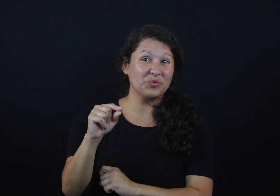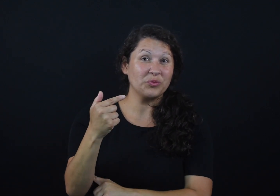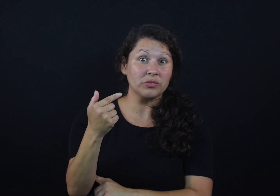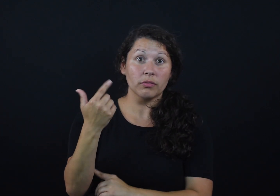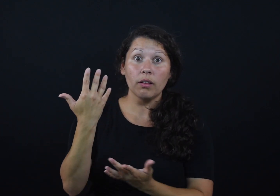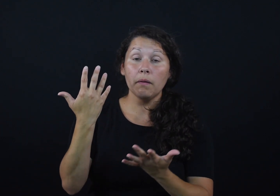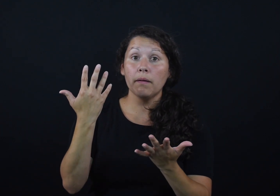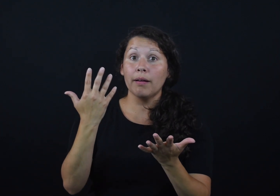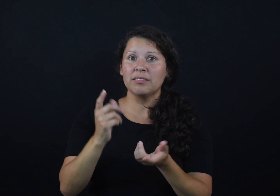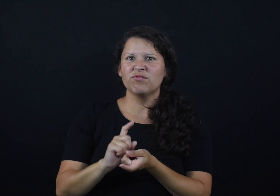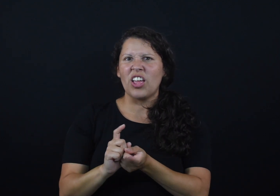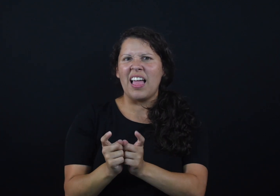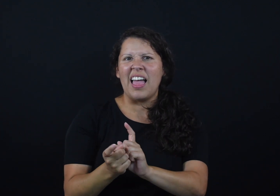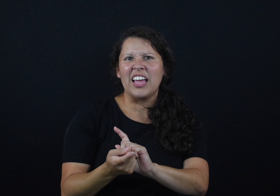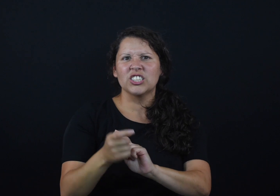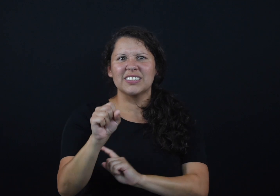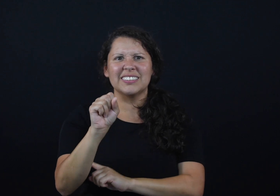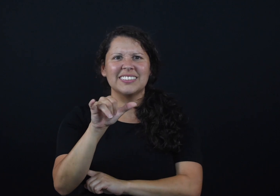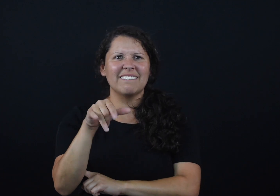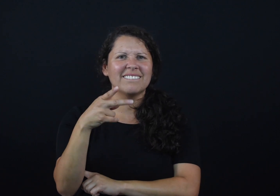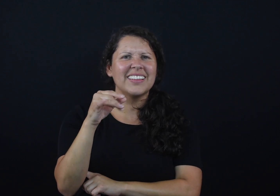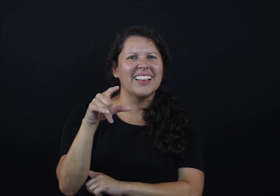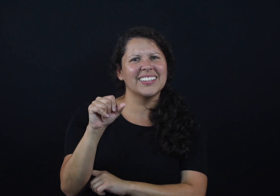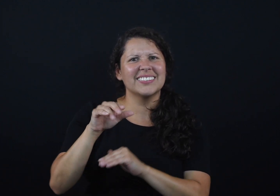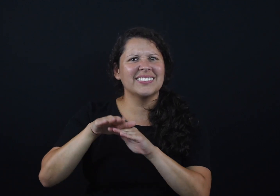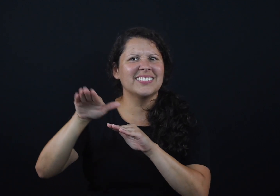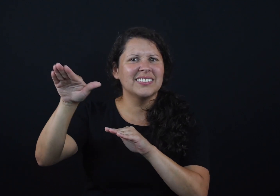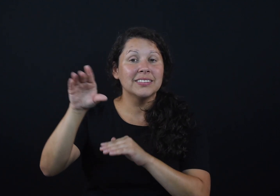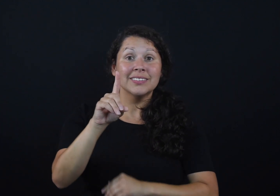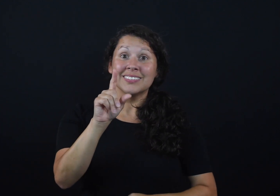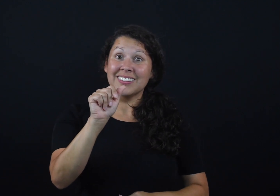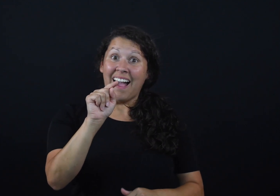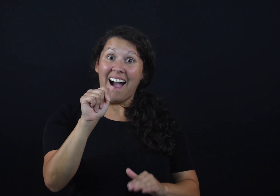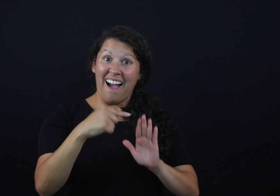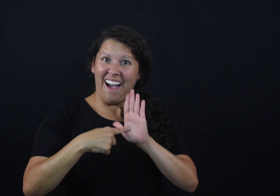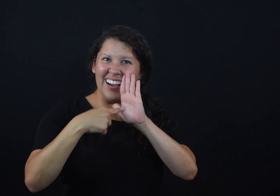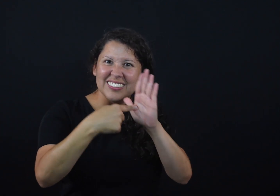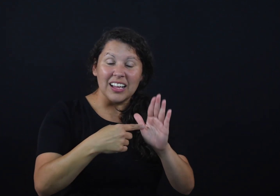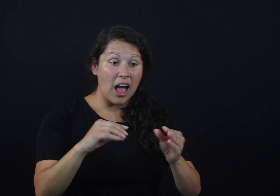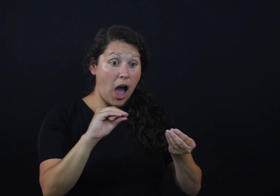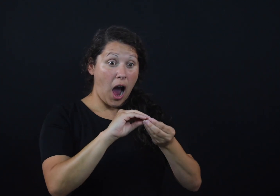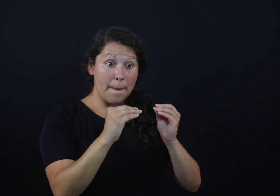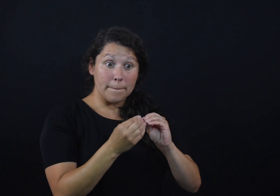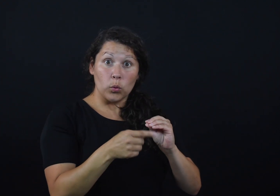as a result of changing syphilis trends. Data indicates that the number of new cases is